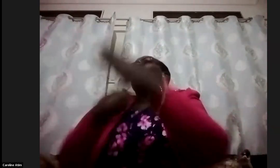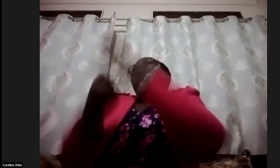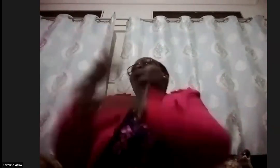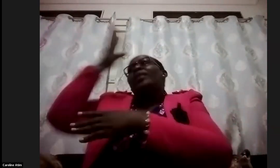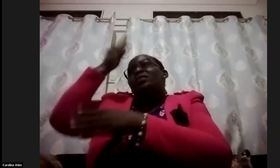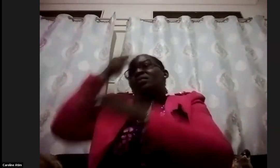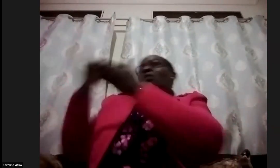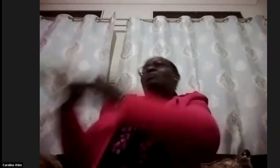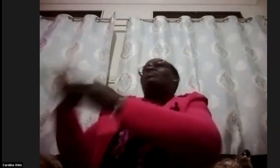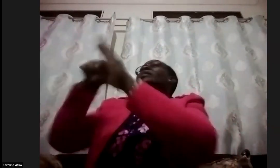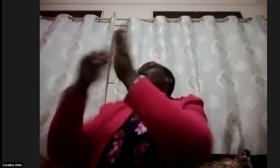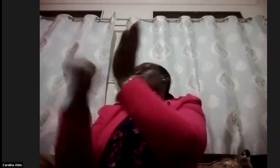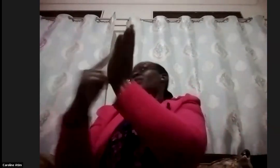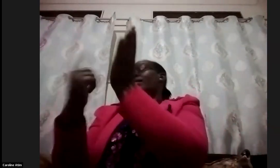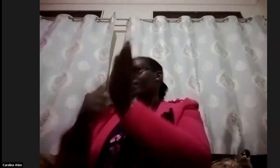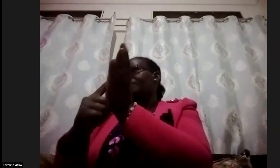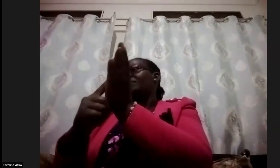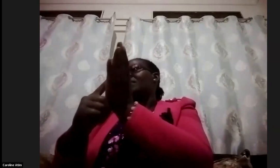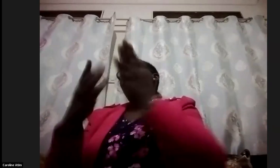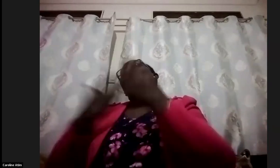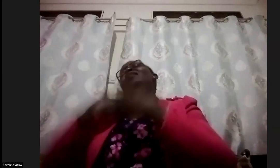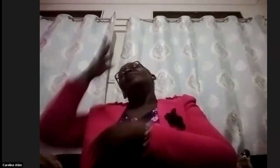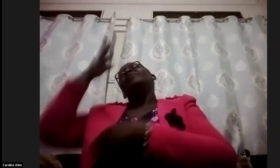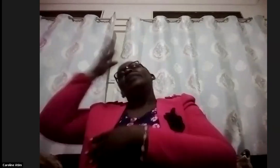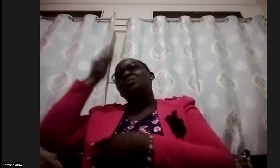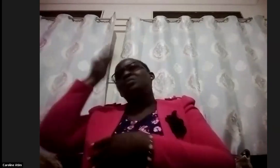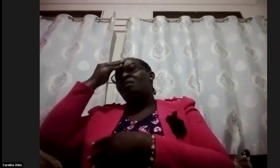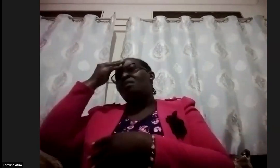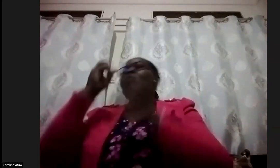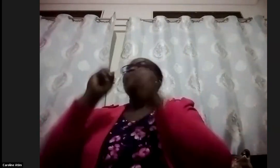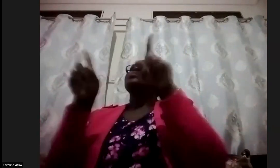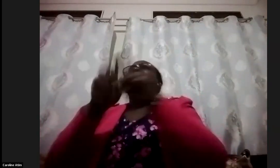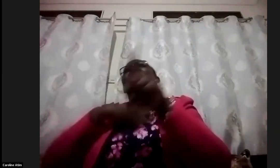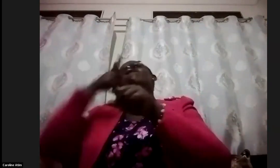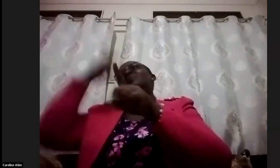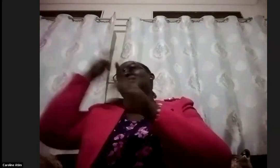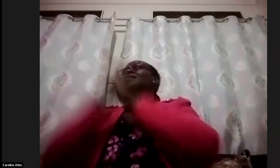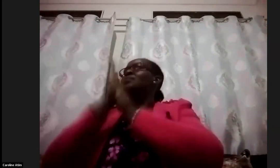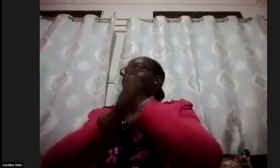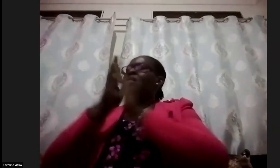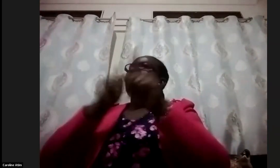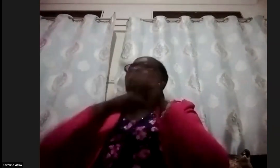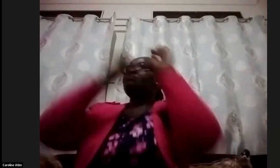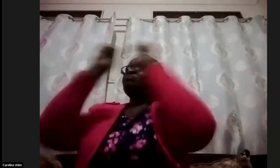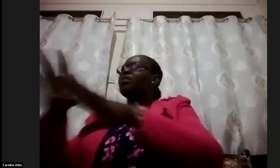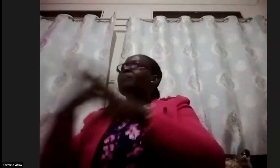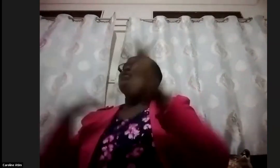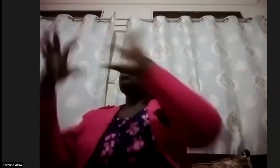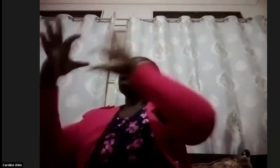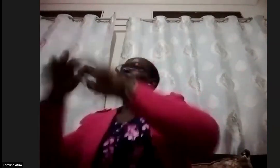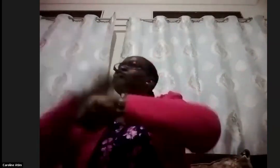they were advised of the opportunities that I would get to access education in Uganda, but my parents were so